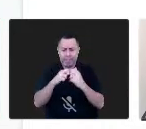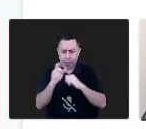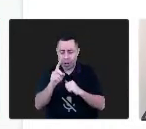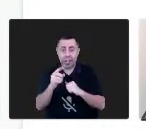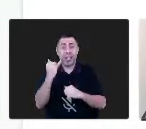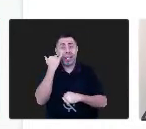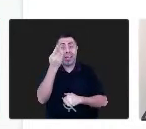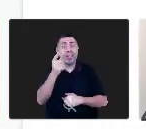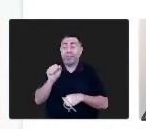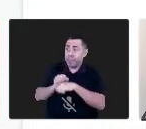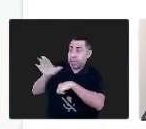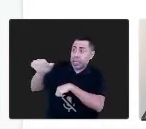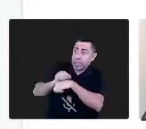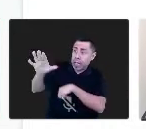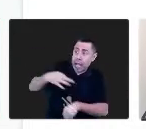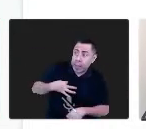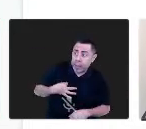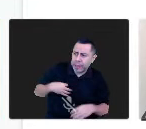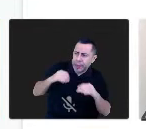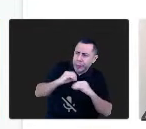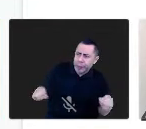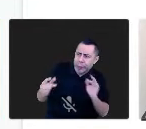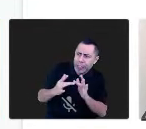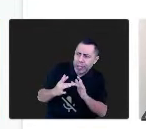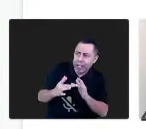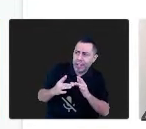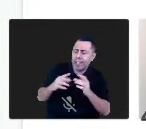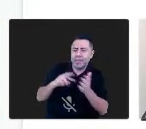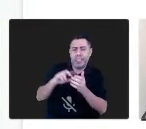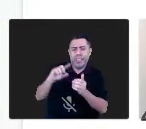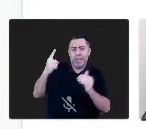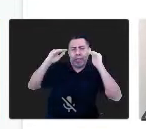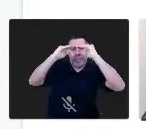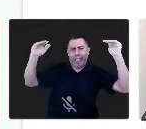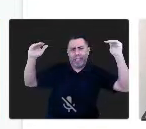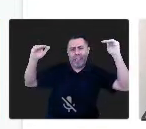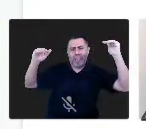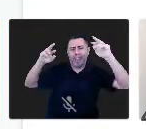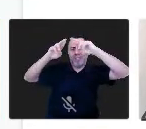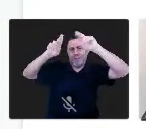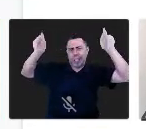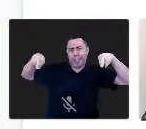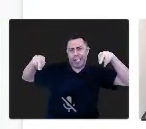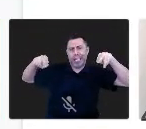if um uh if you're not getting past interviews um you want to work on your interview skills